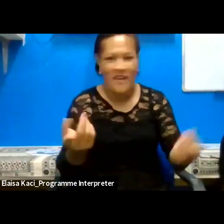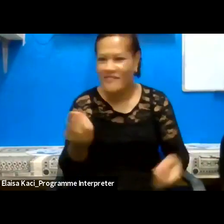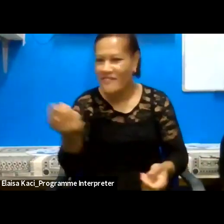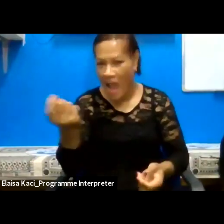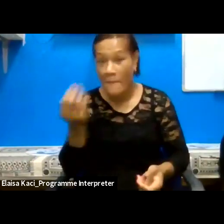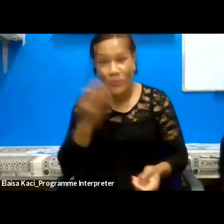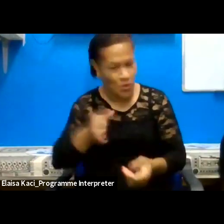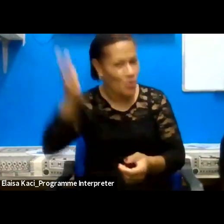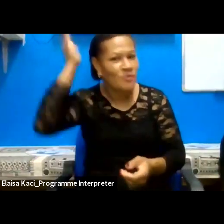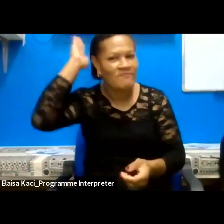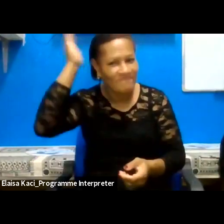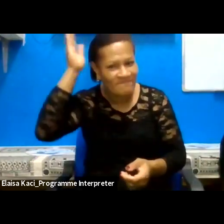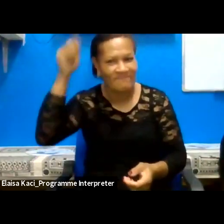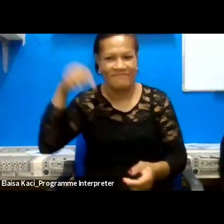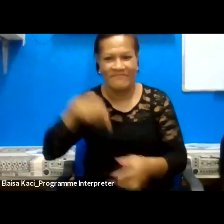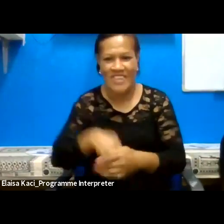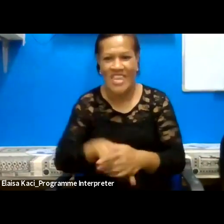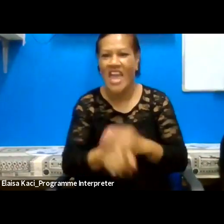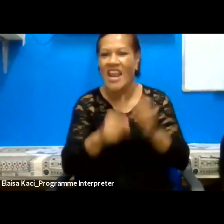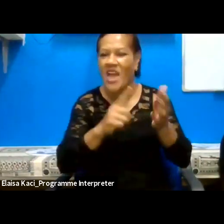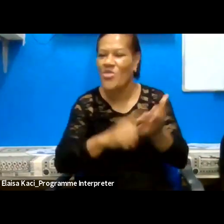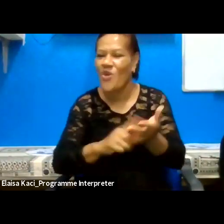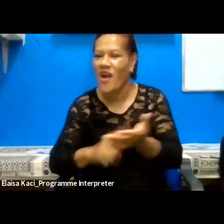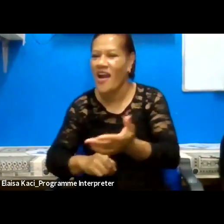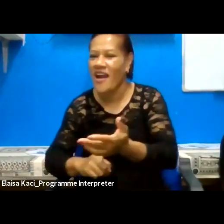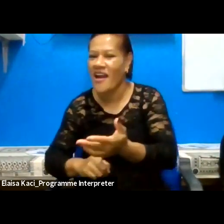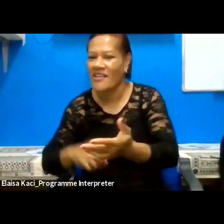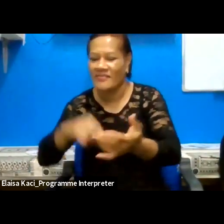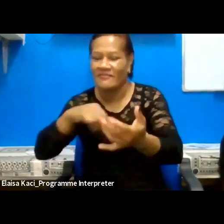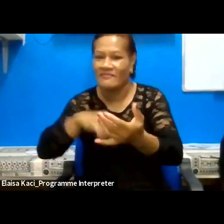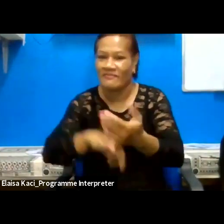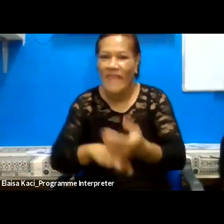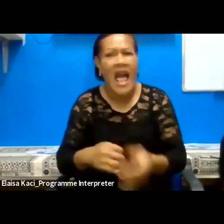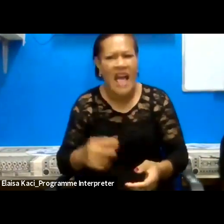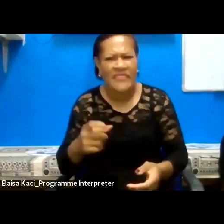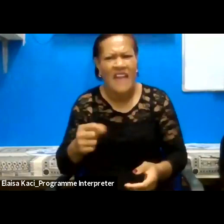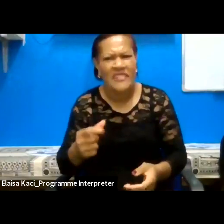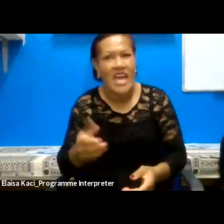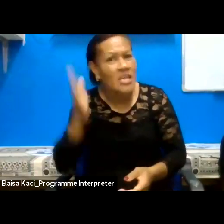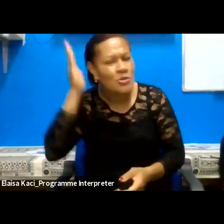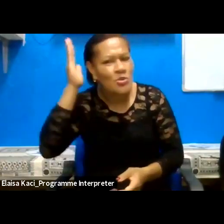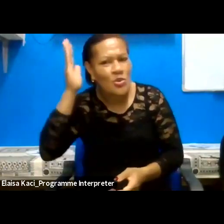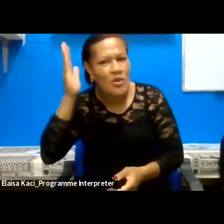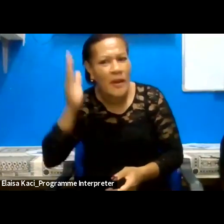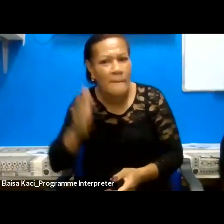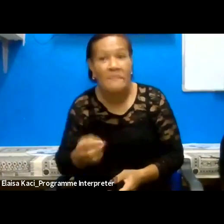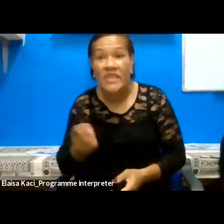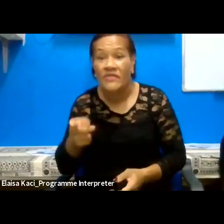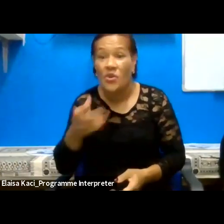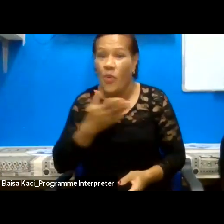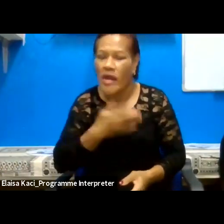language. Today, I'd like to wish uh SSE all the very best and uh thank you for raising